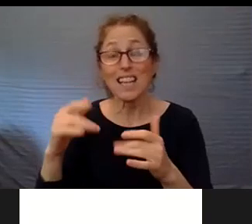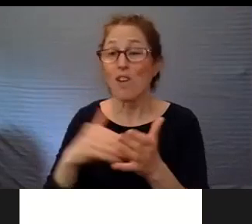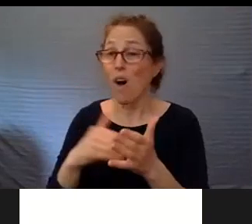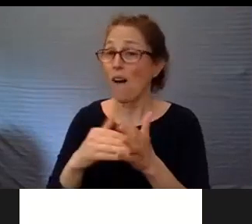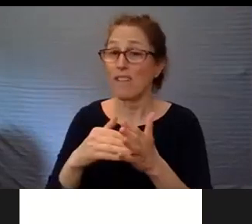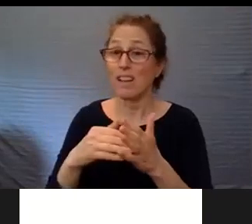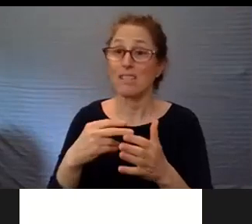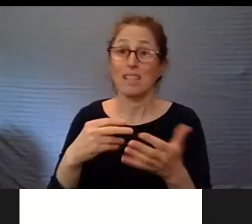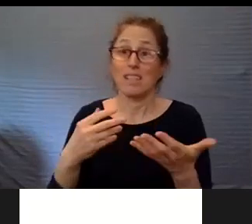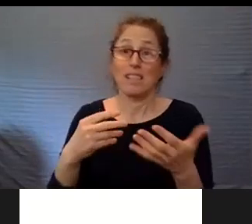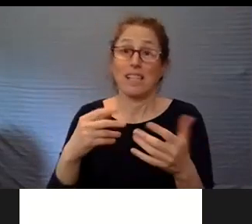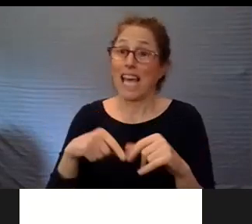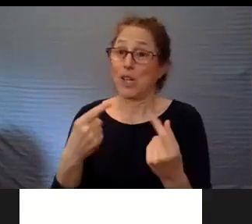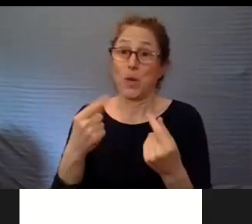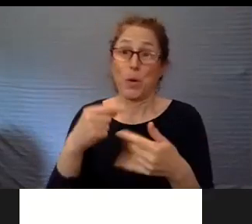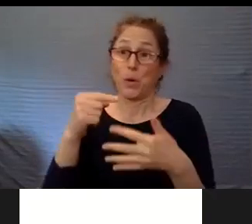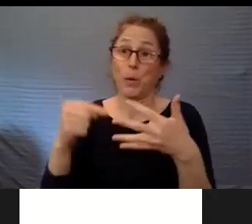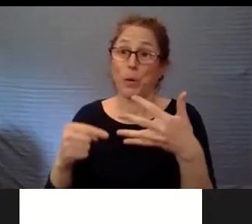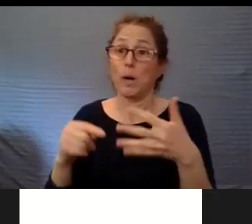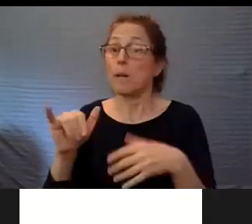with a lot of privilege in this current situation.